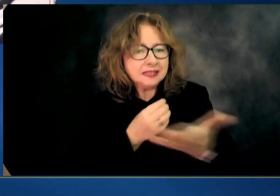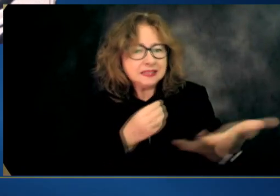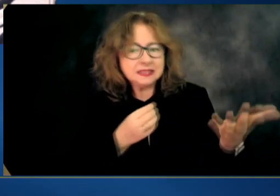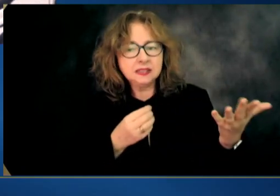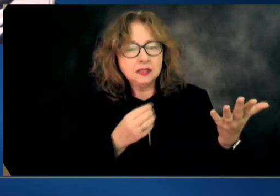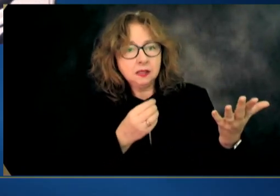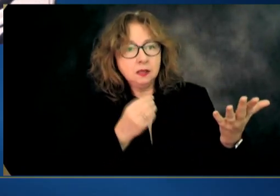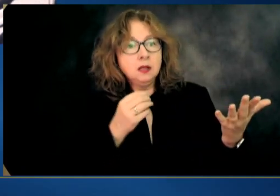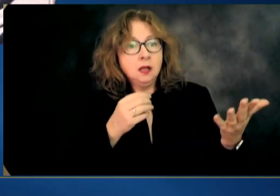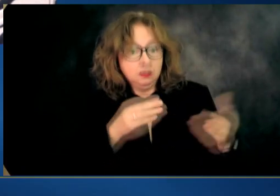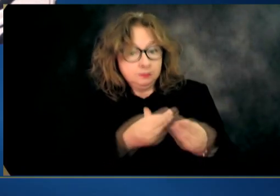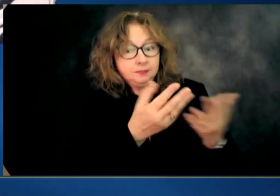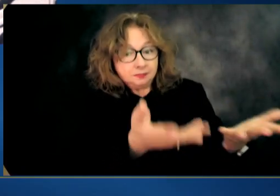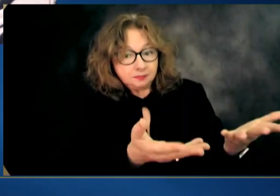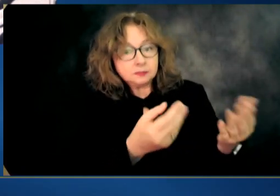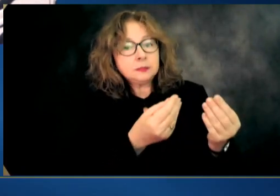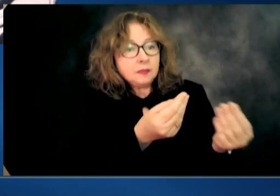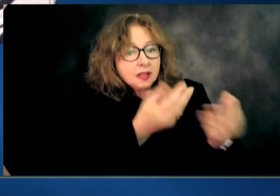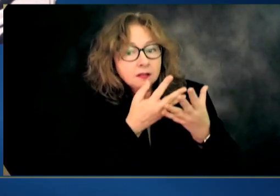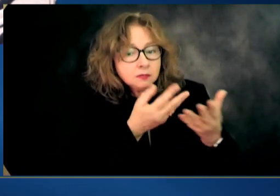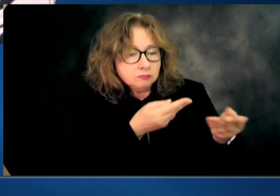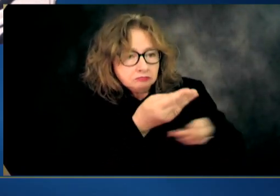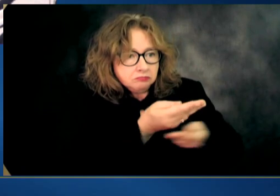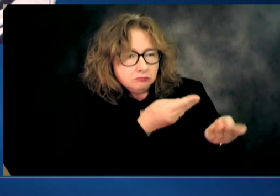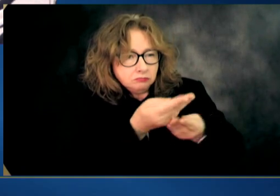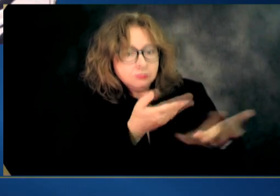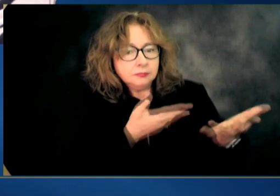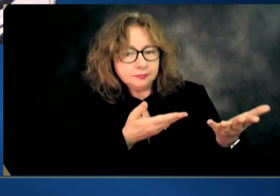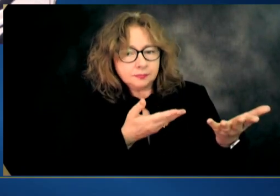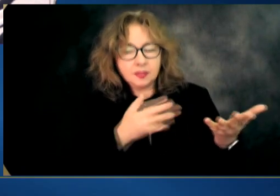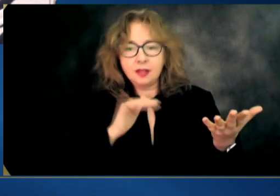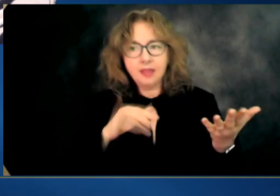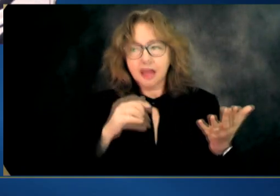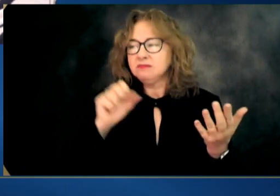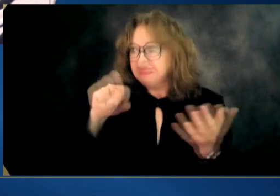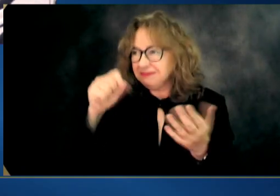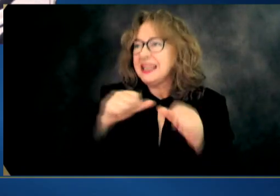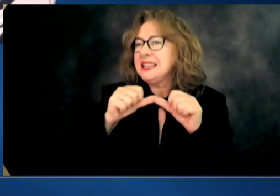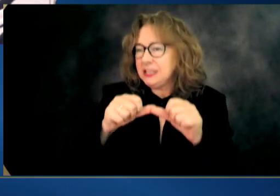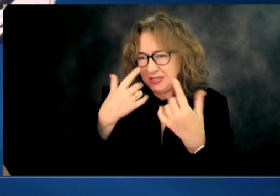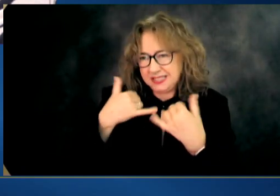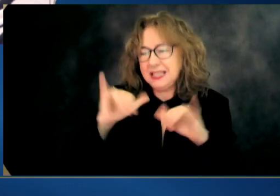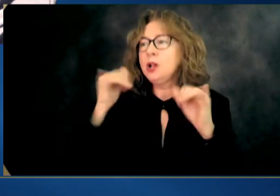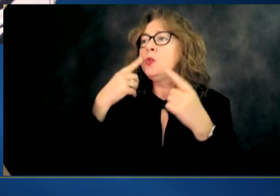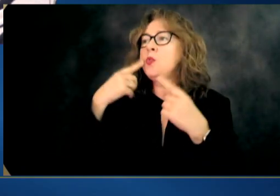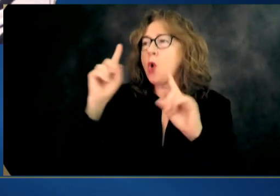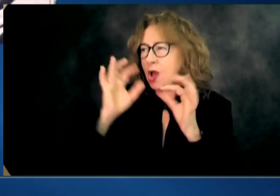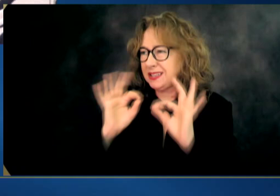this is continuing to work for us. This is how I felt or didn't feel, side effects,